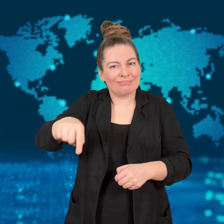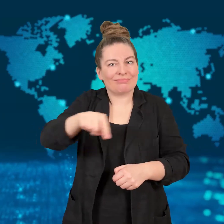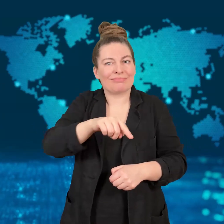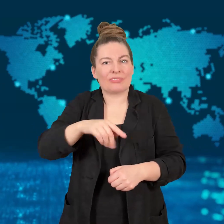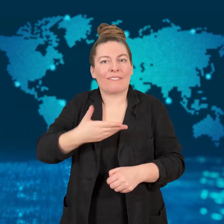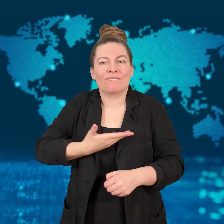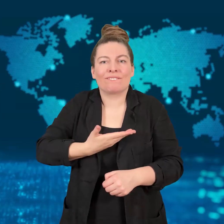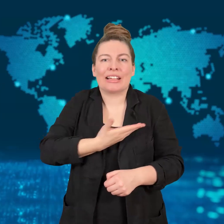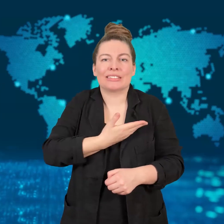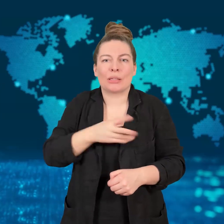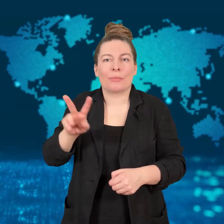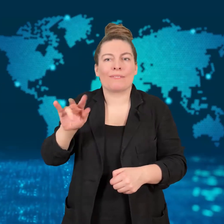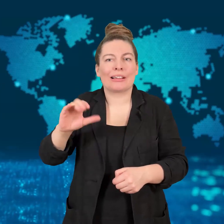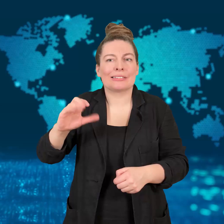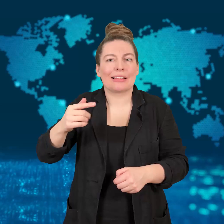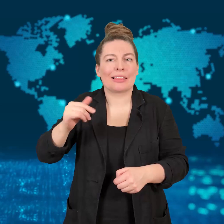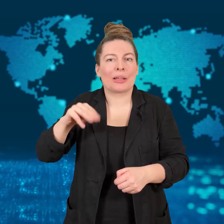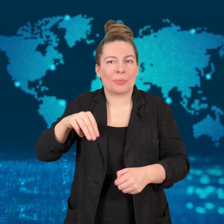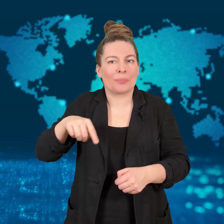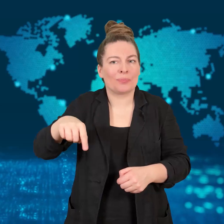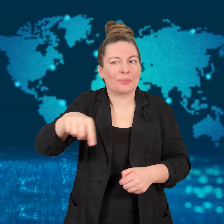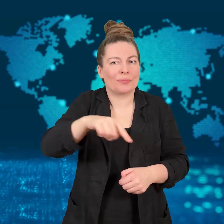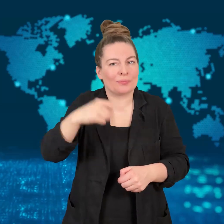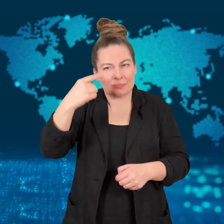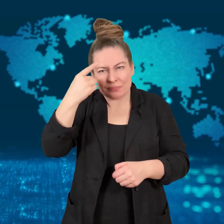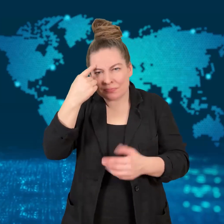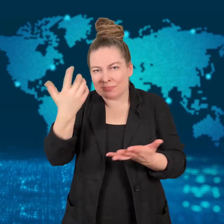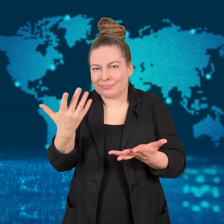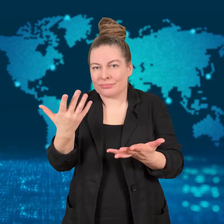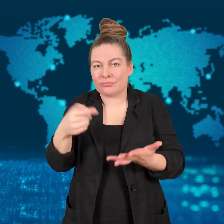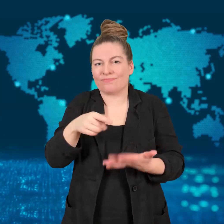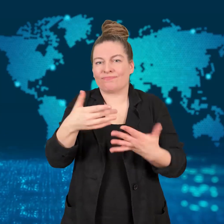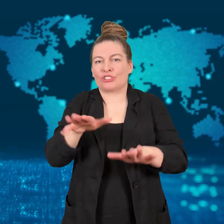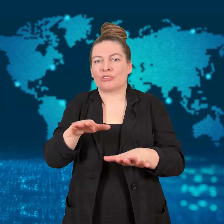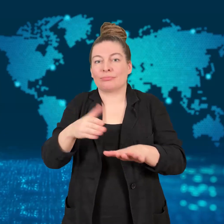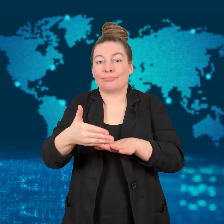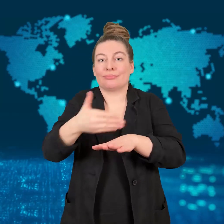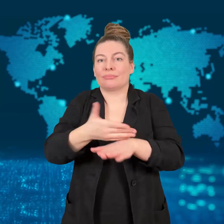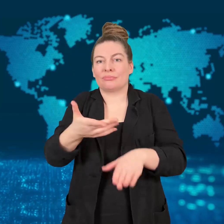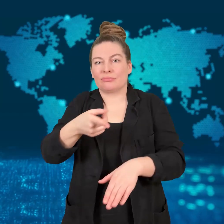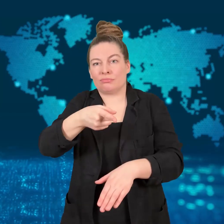Authorities took them to do autopsies.